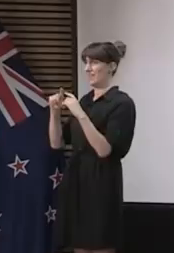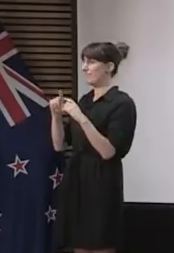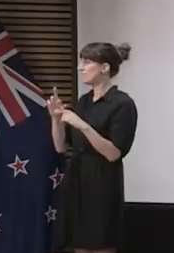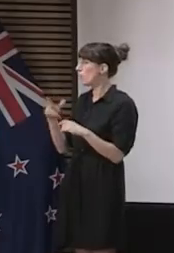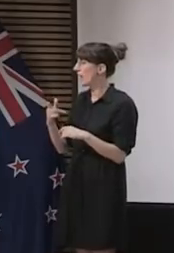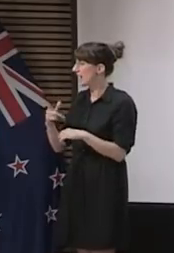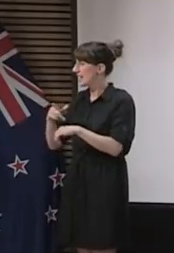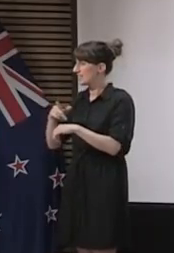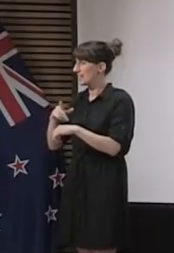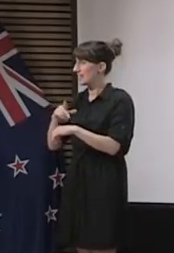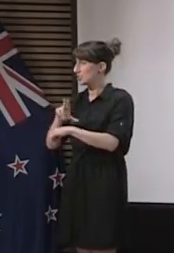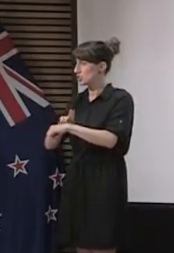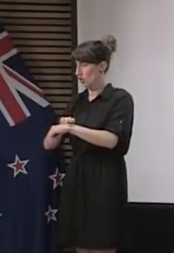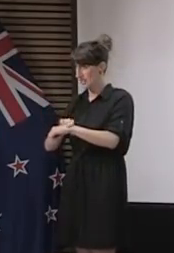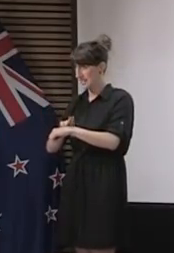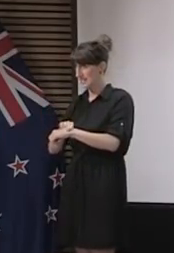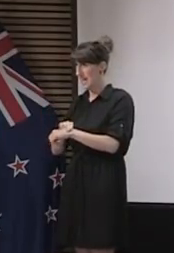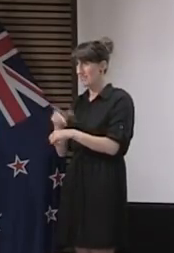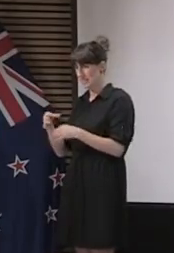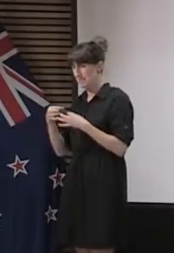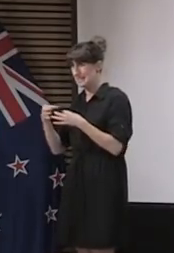No, I don'tconsider there has been adelay. There has already beena support.